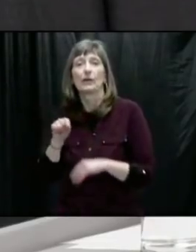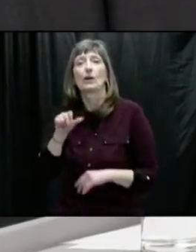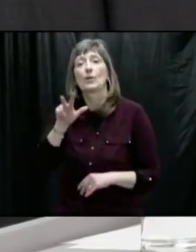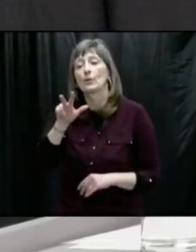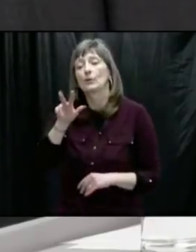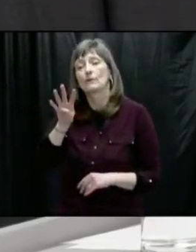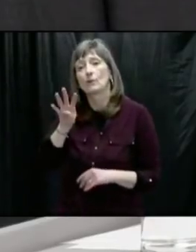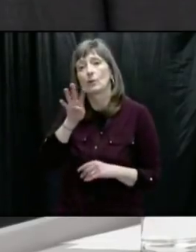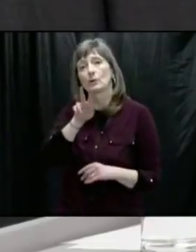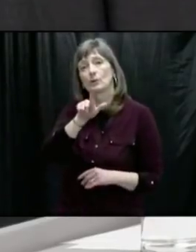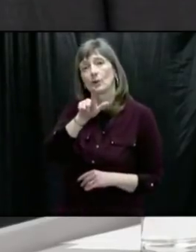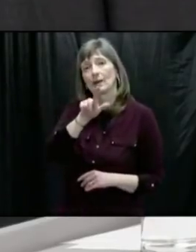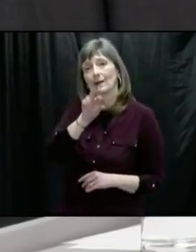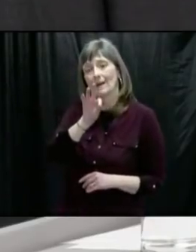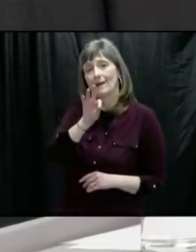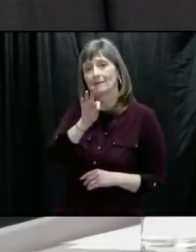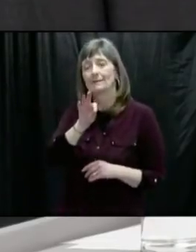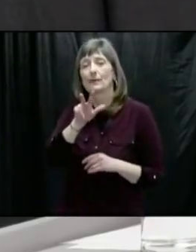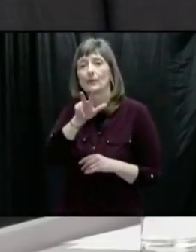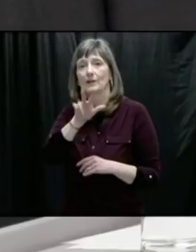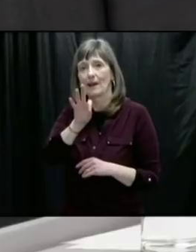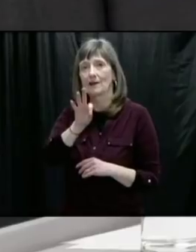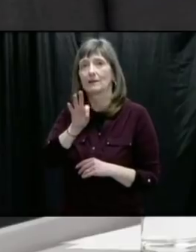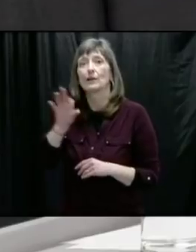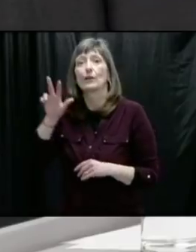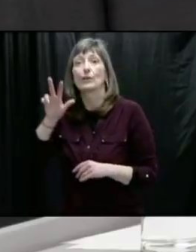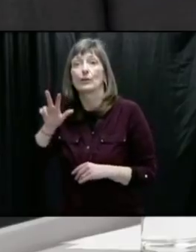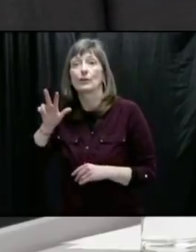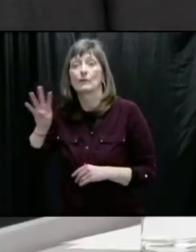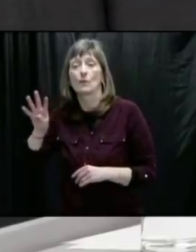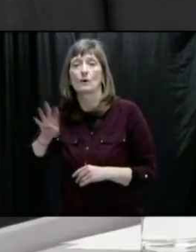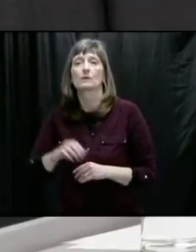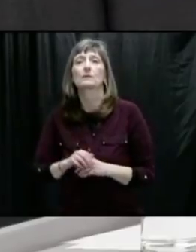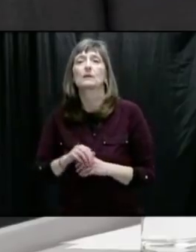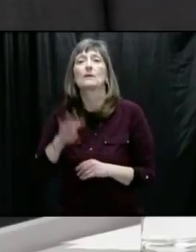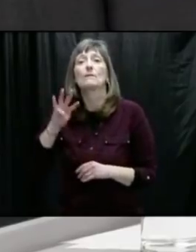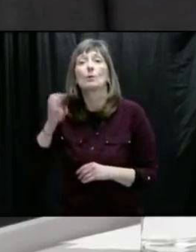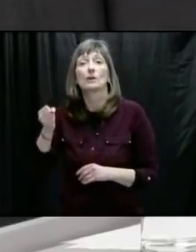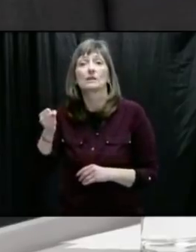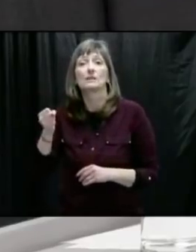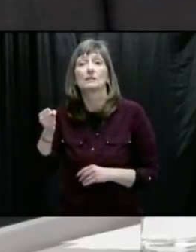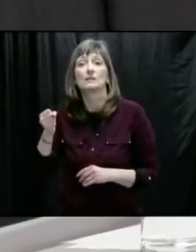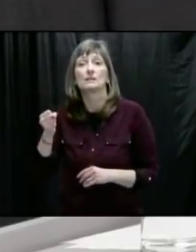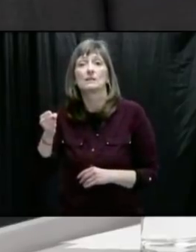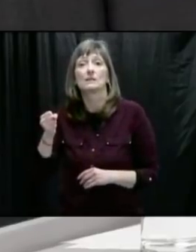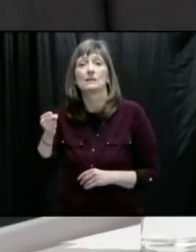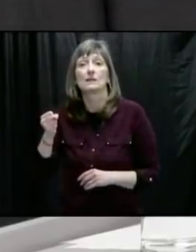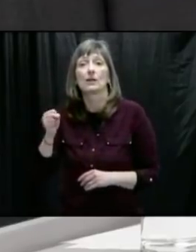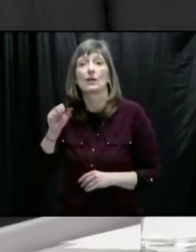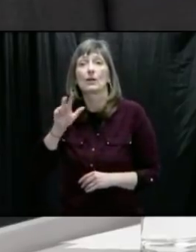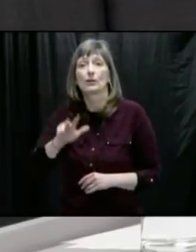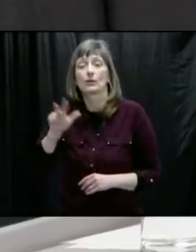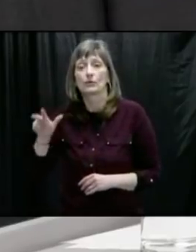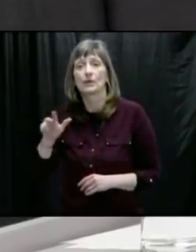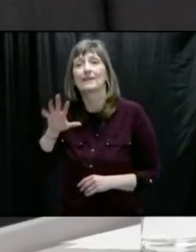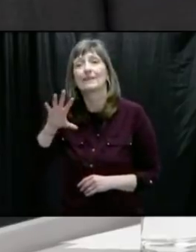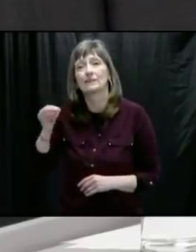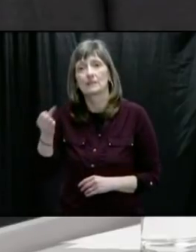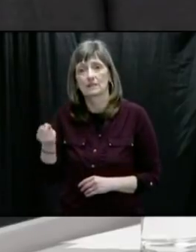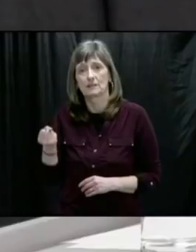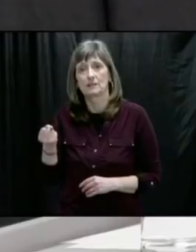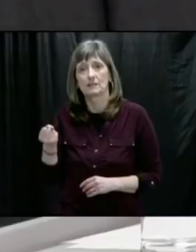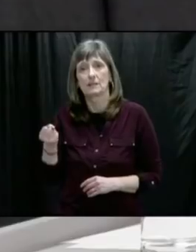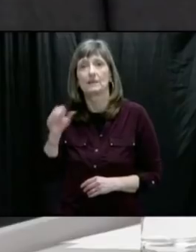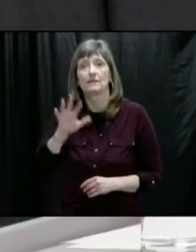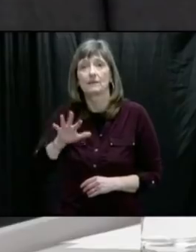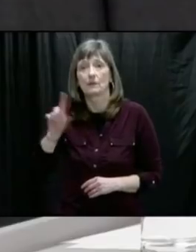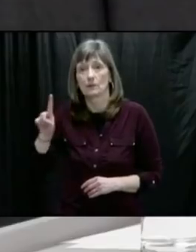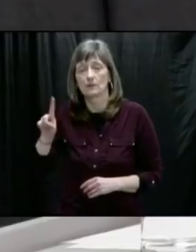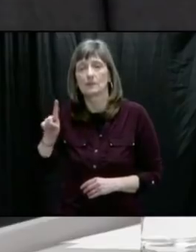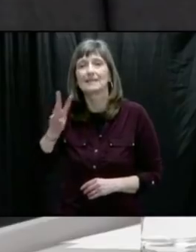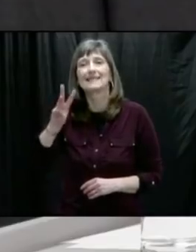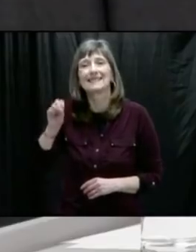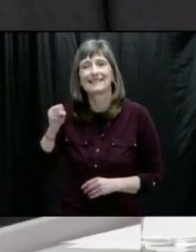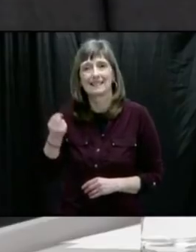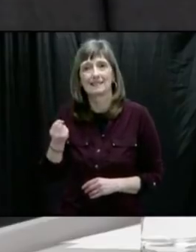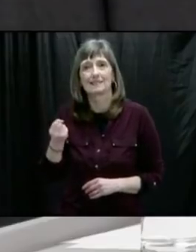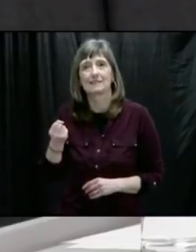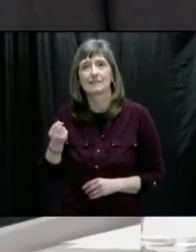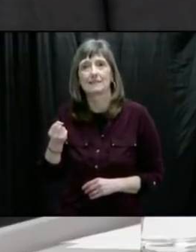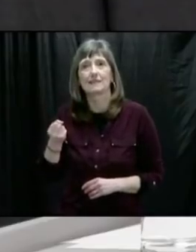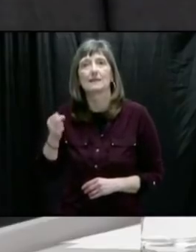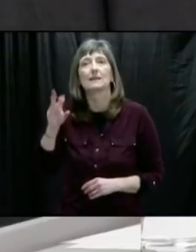THE AGE OF 20, 34 BETWEEN 20-39,